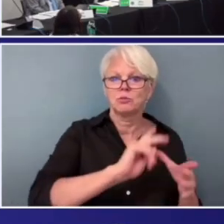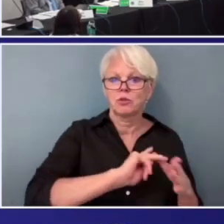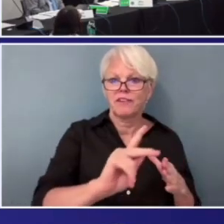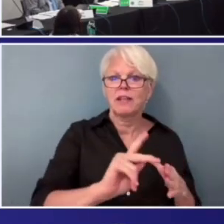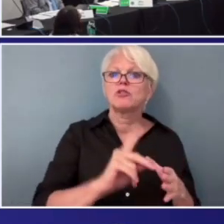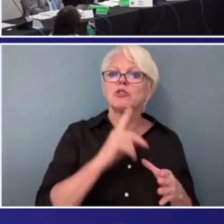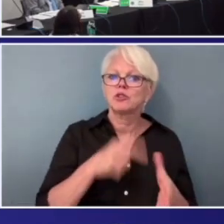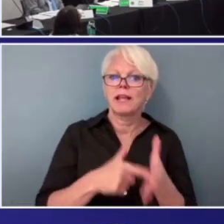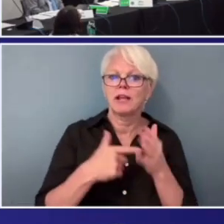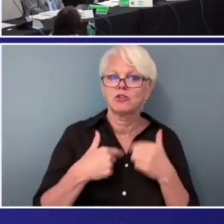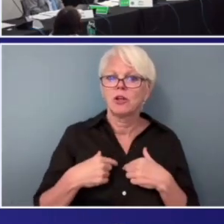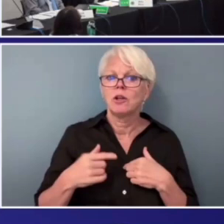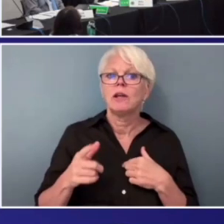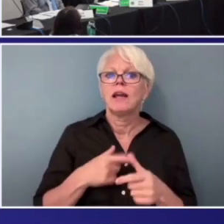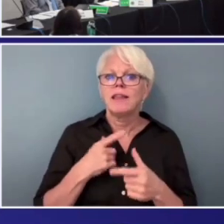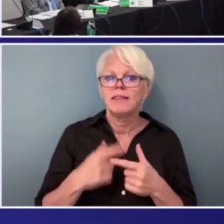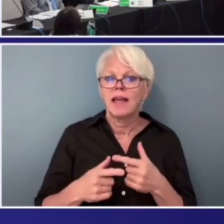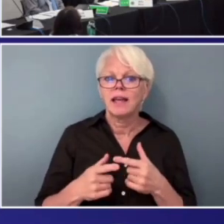you should err towards the 75%.